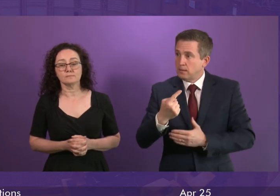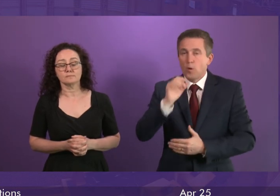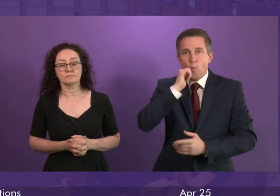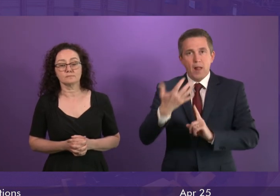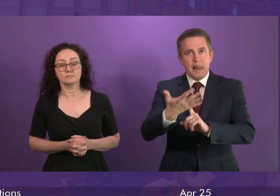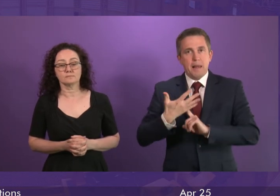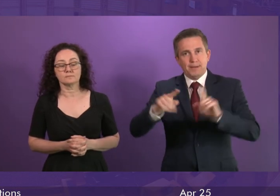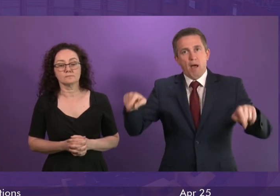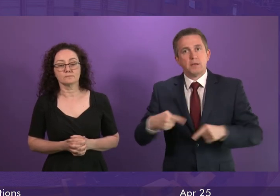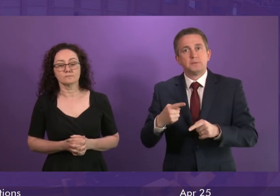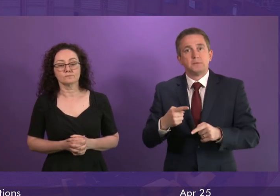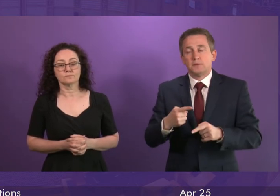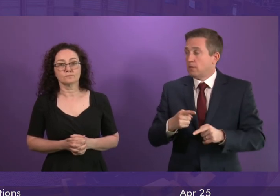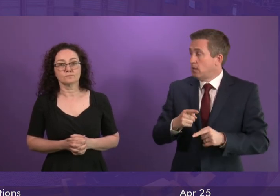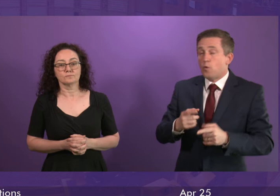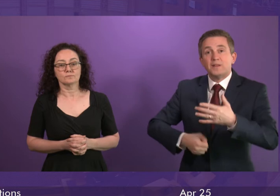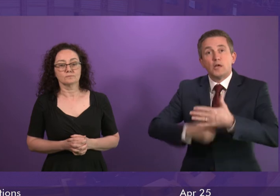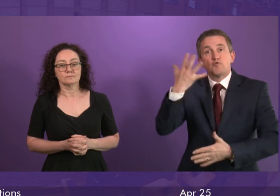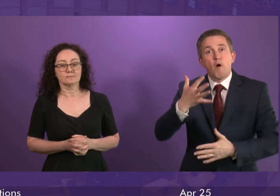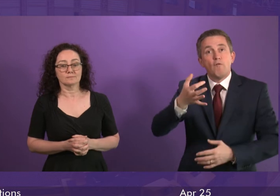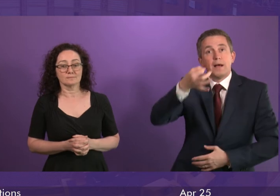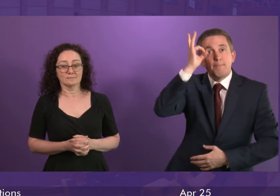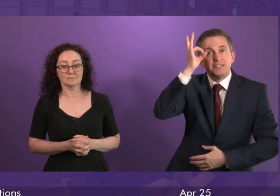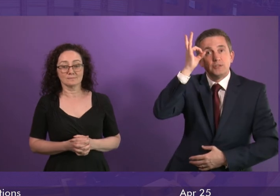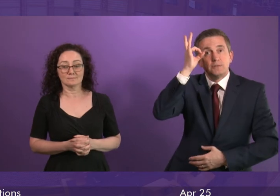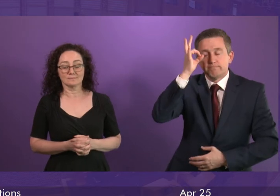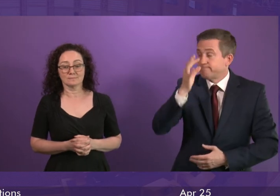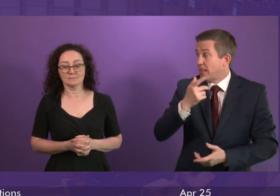the growth commission, we would have the other hand tied behind our back instead, gaining